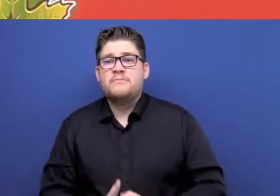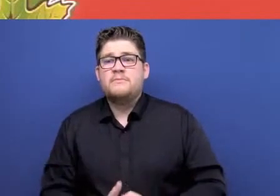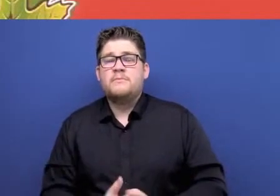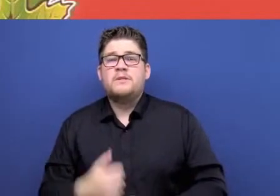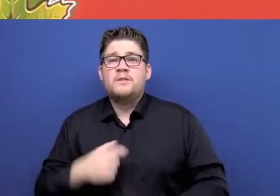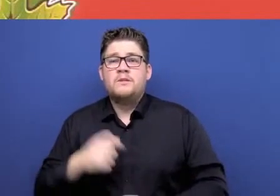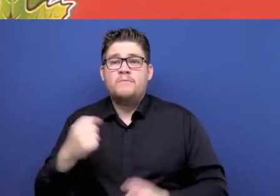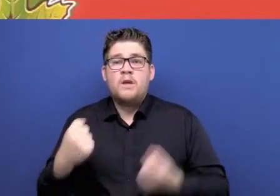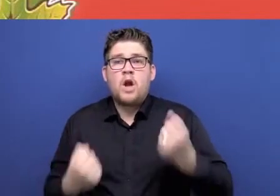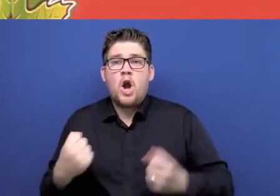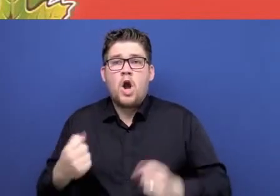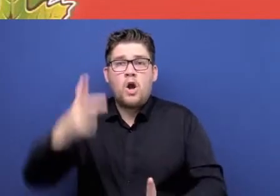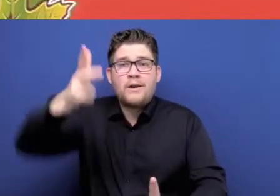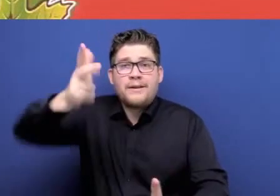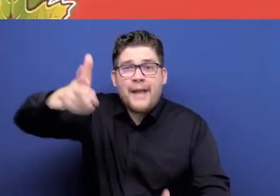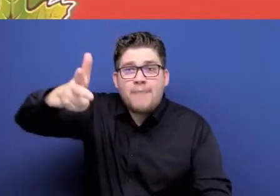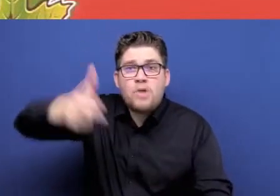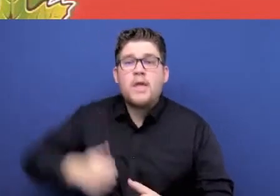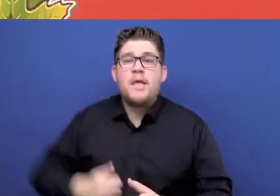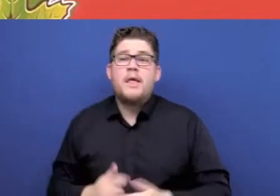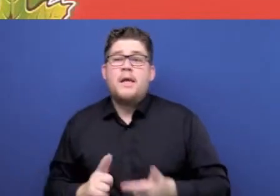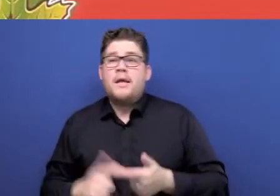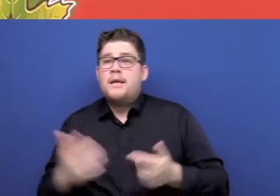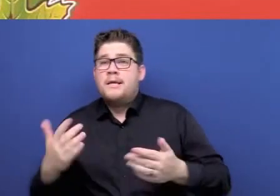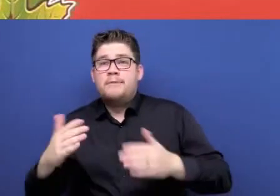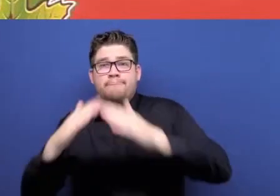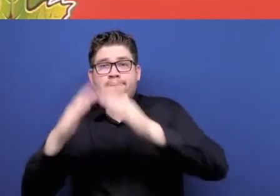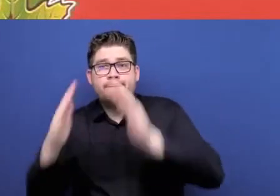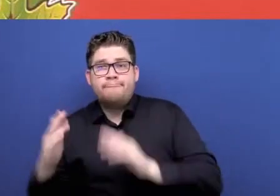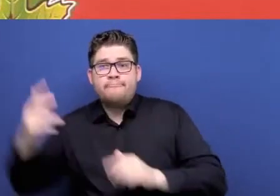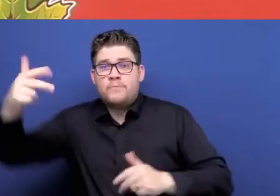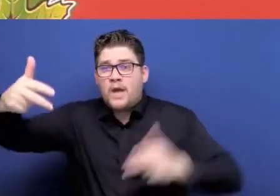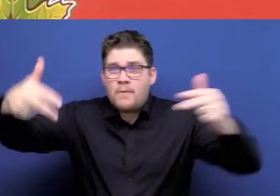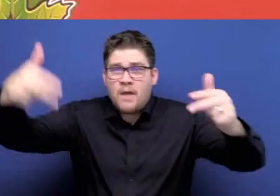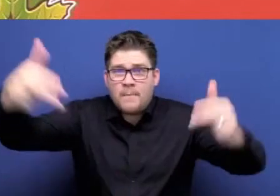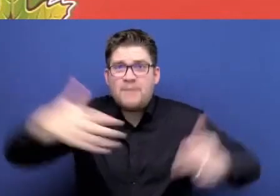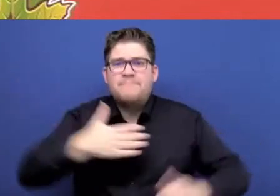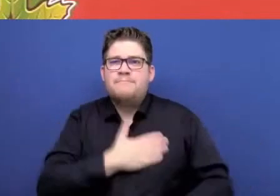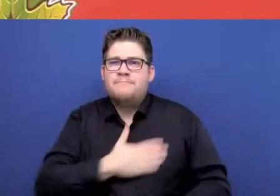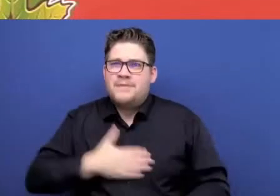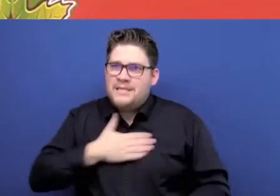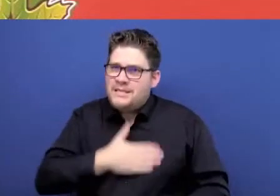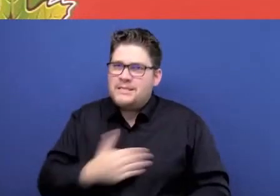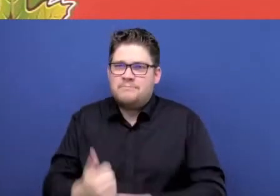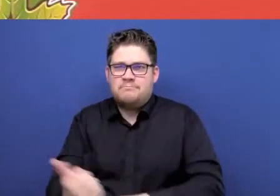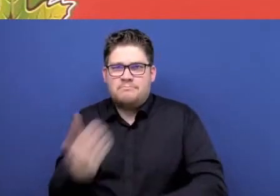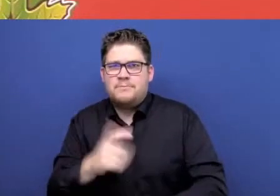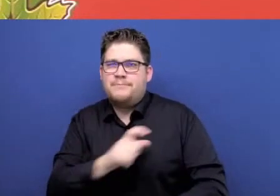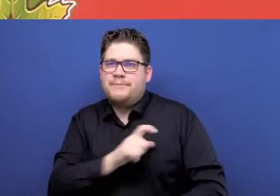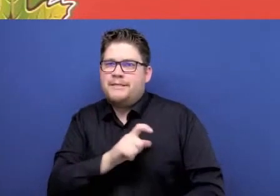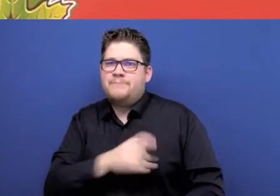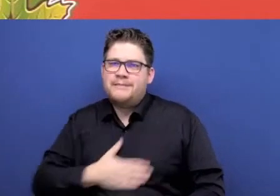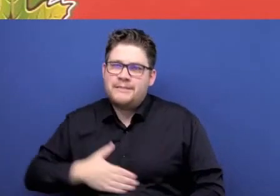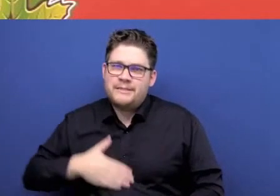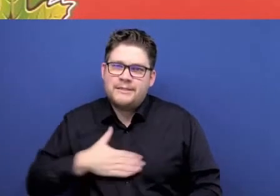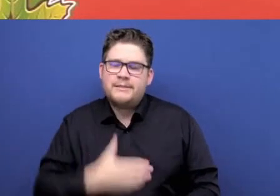get in contact with us at the summer or seeing people. The next question. We go to Brennan